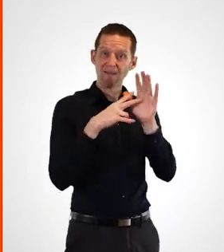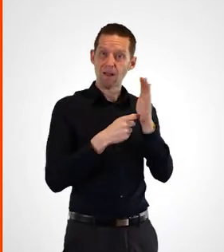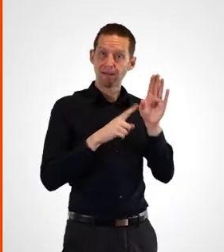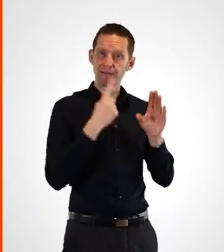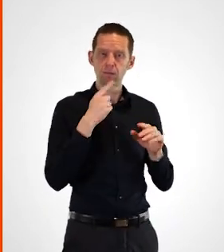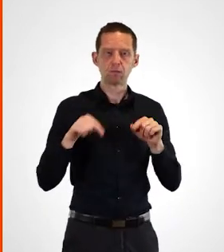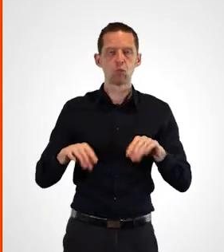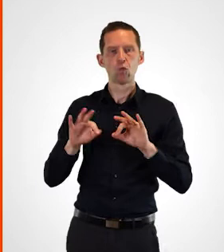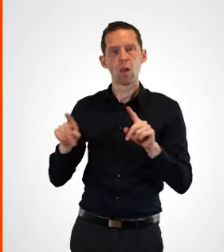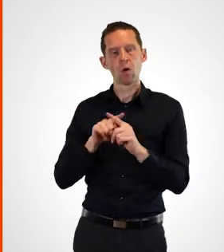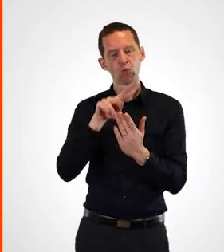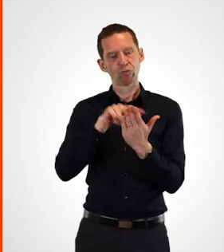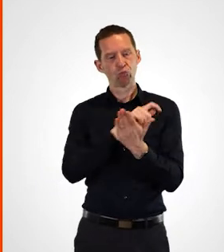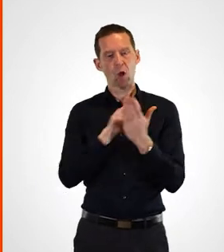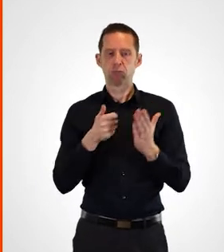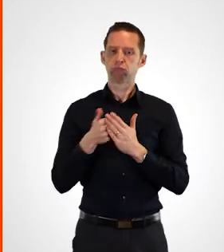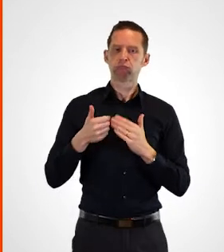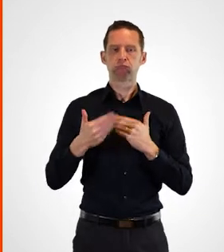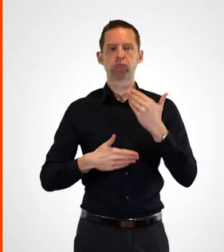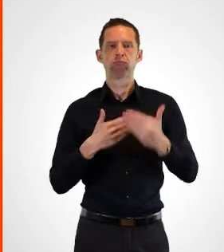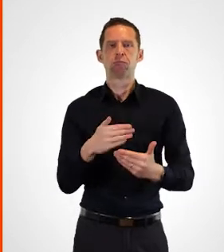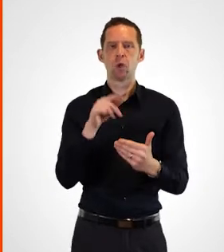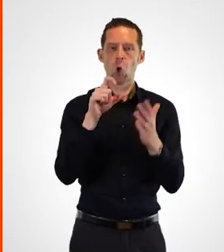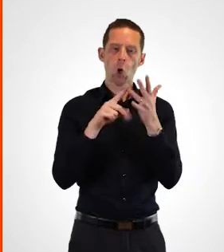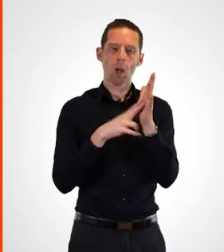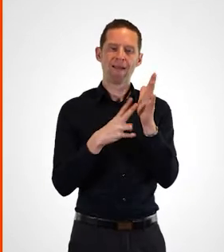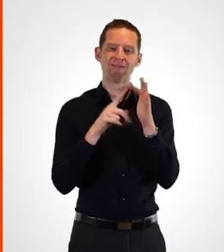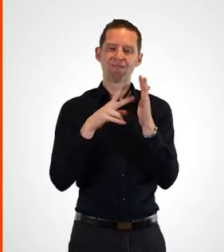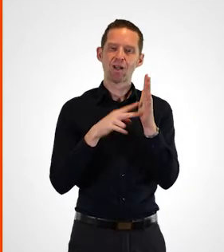isn't reading and writing in the conventional sense. Remember we're talking about children from zero to three.